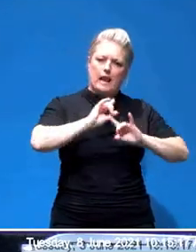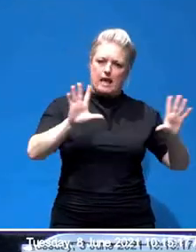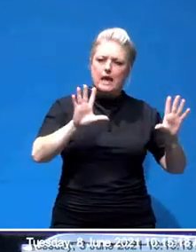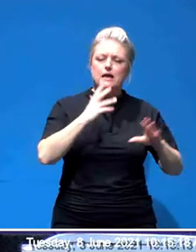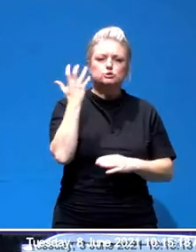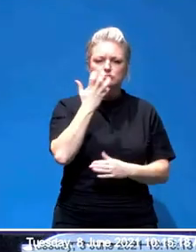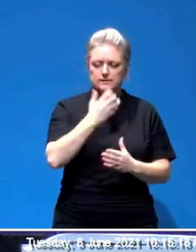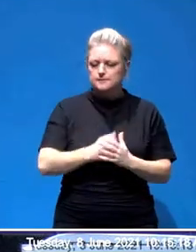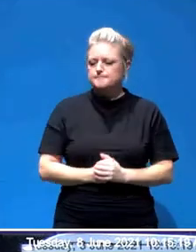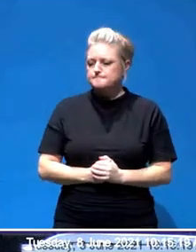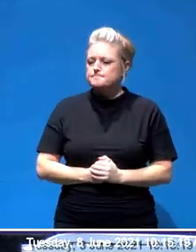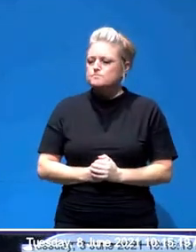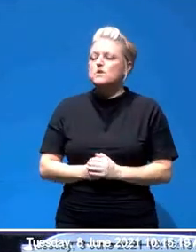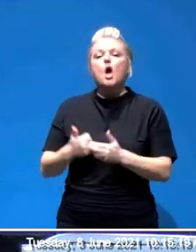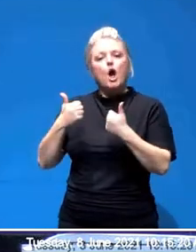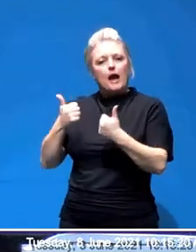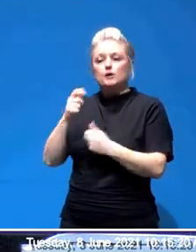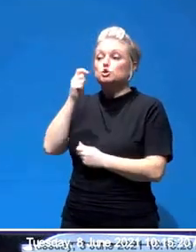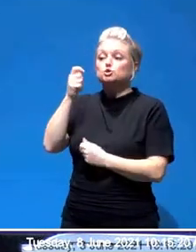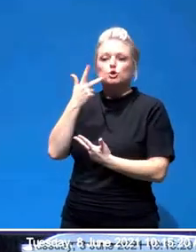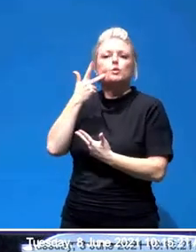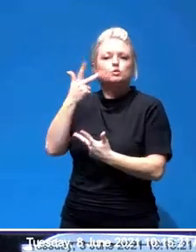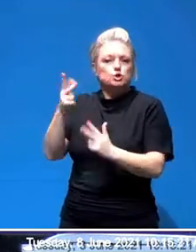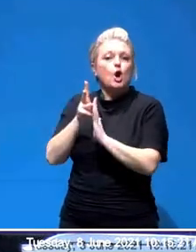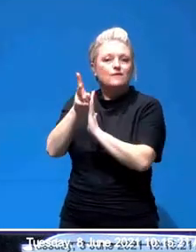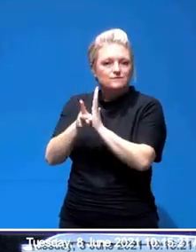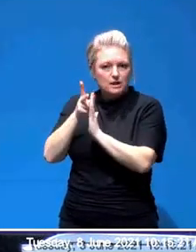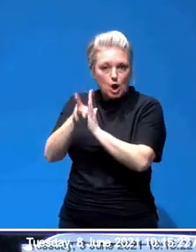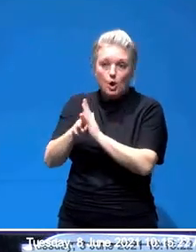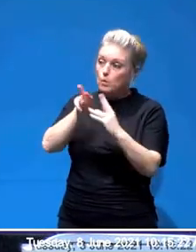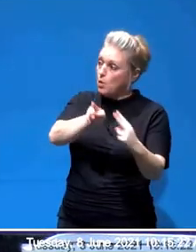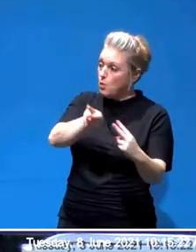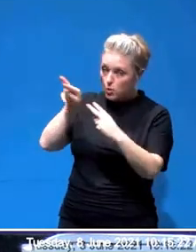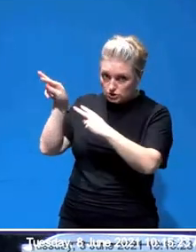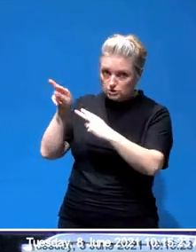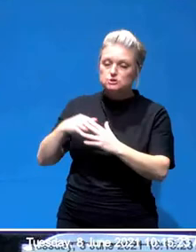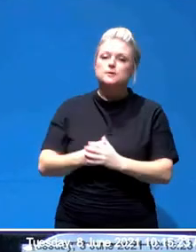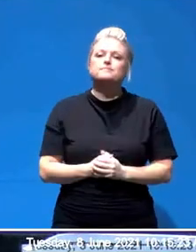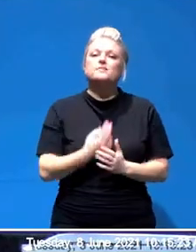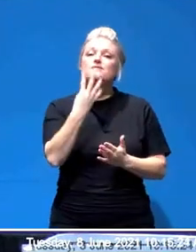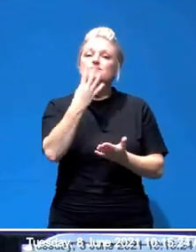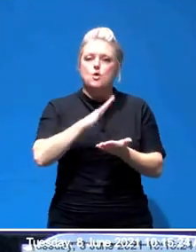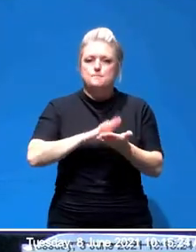We will take a moment and the video will be queued up and that will be played. The video will take about four minutes.